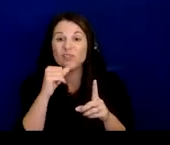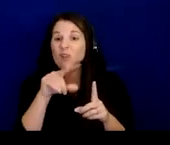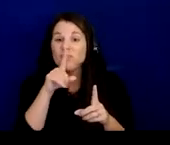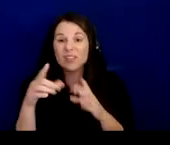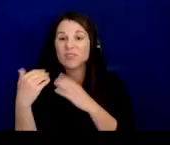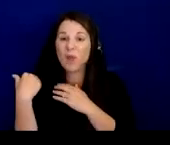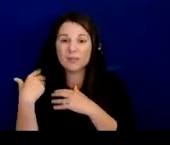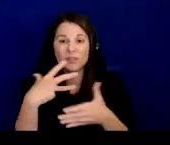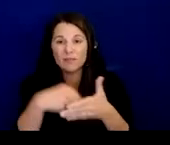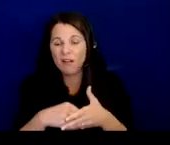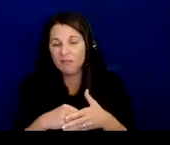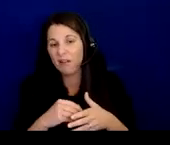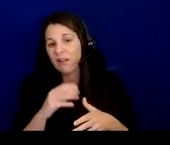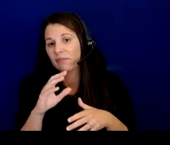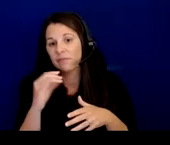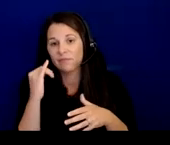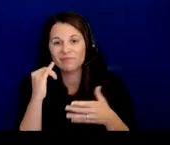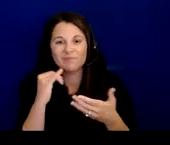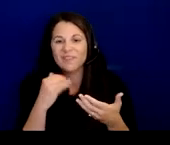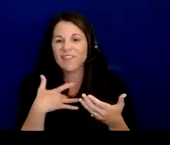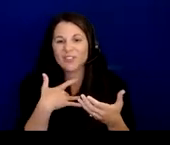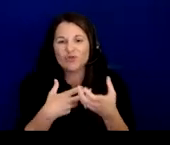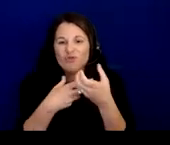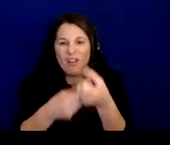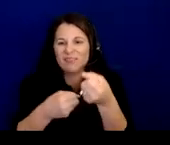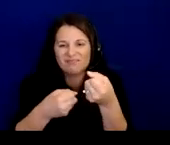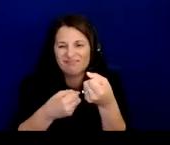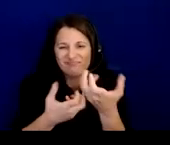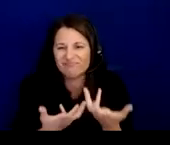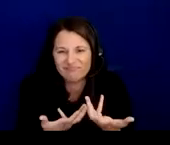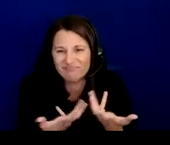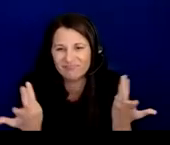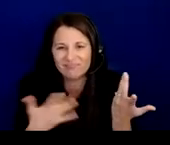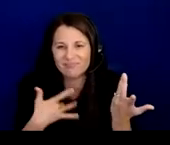And there's oftentimes a lack of respect because this idea that we just no more